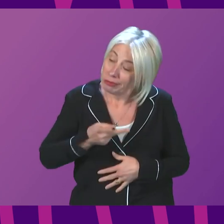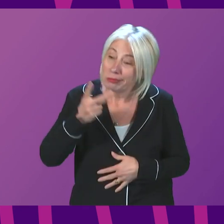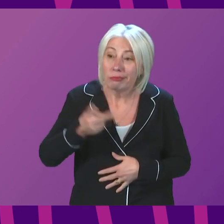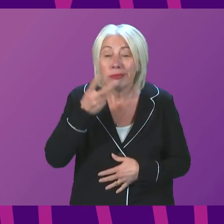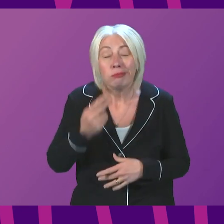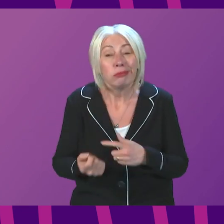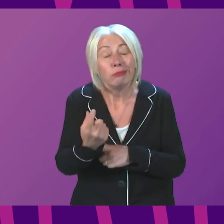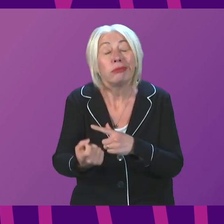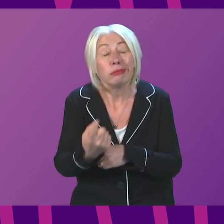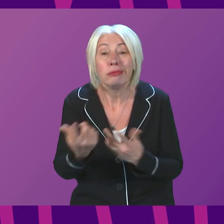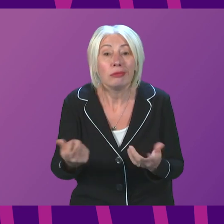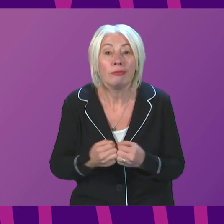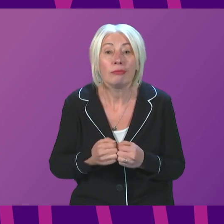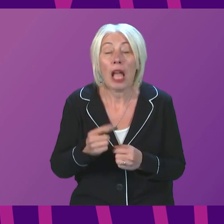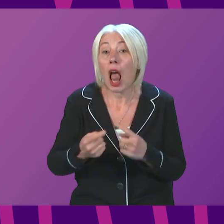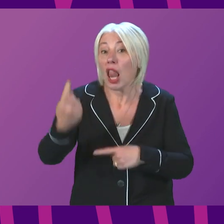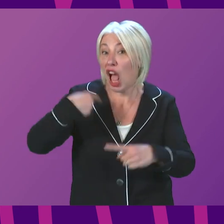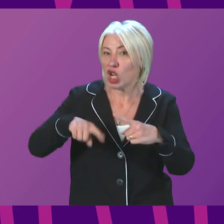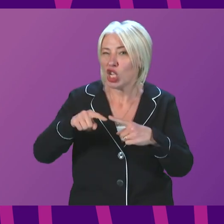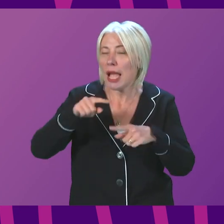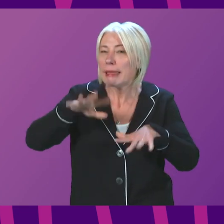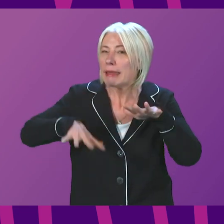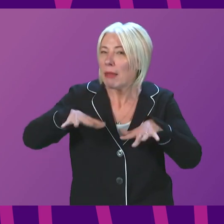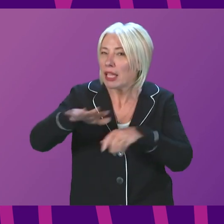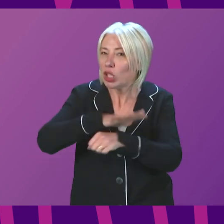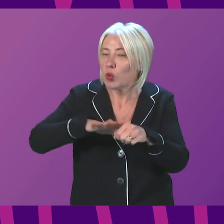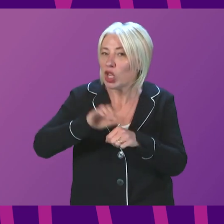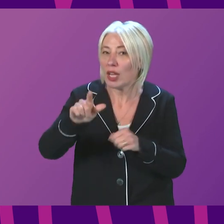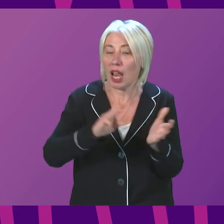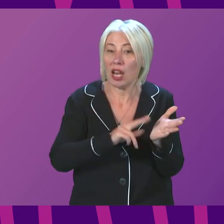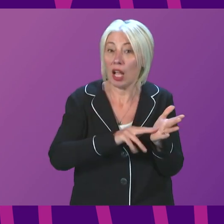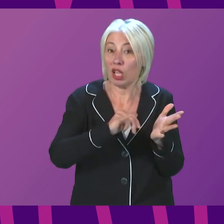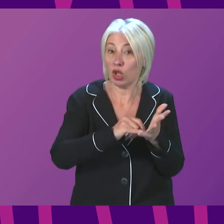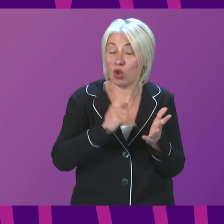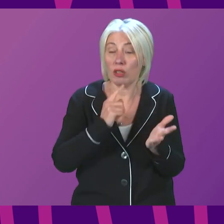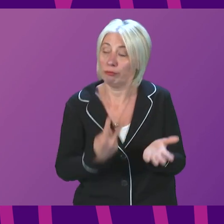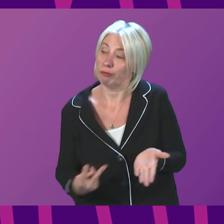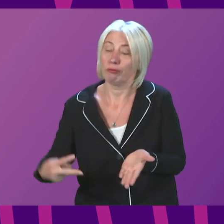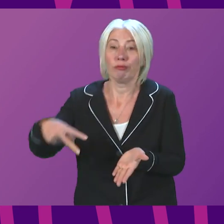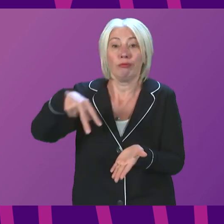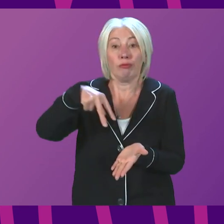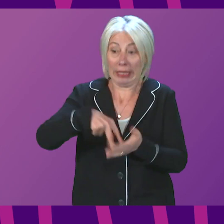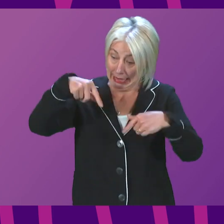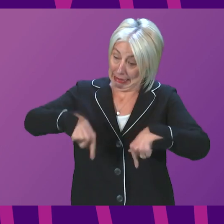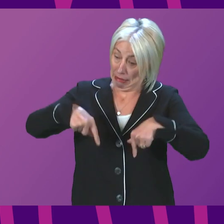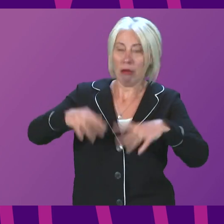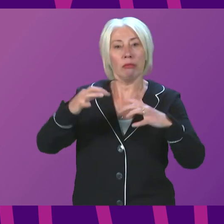Last year, in similar circumstances, Nicola Sturgeon stood up and said in this chamber: